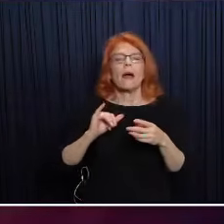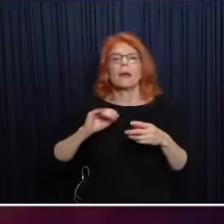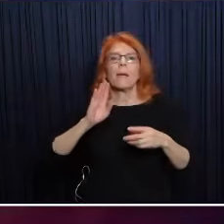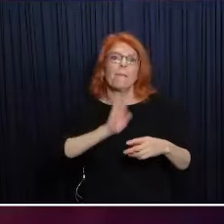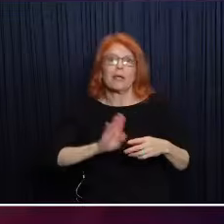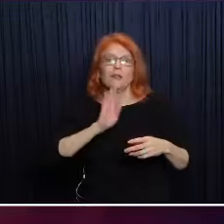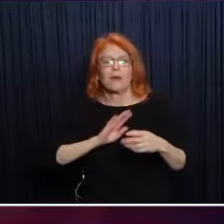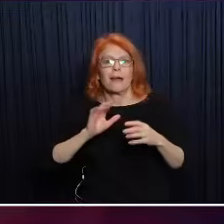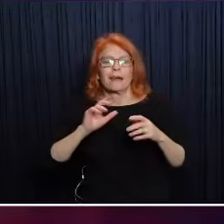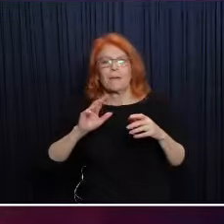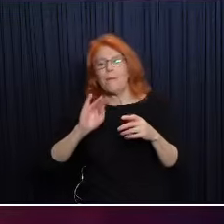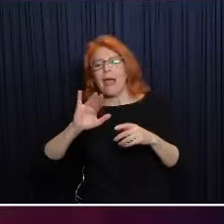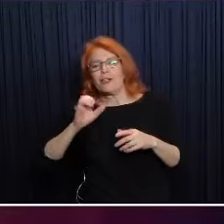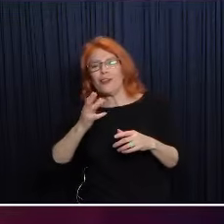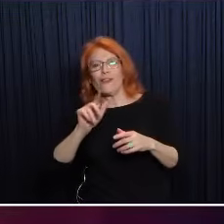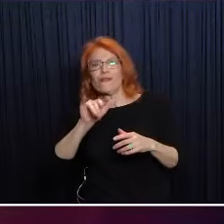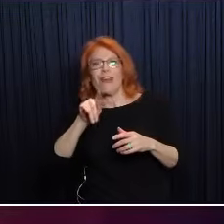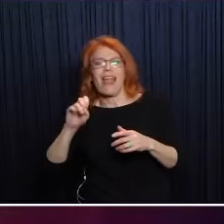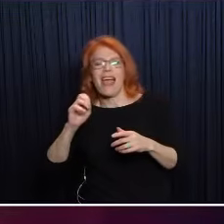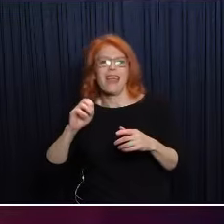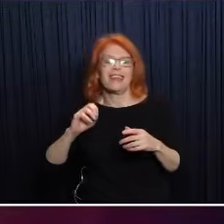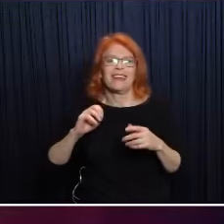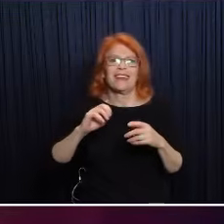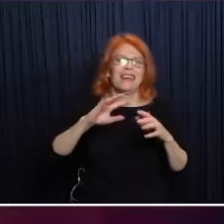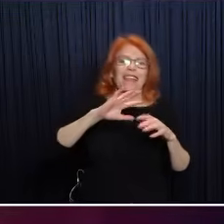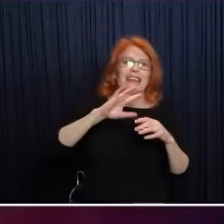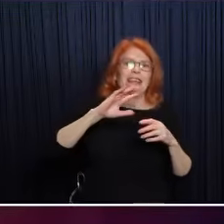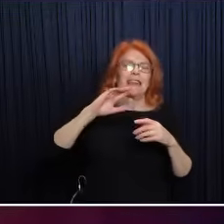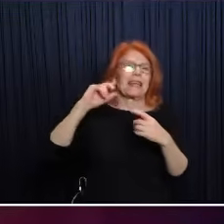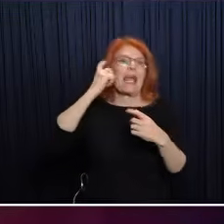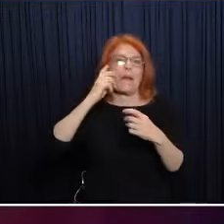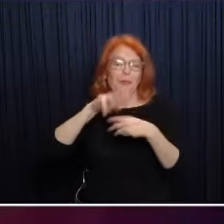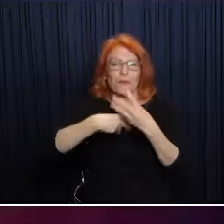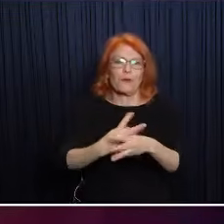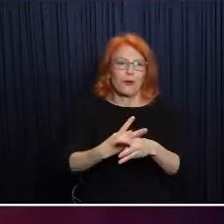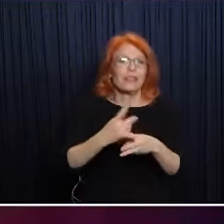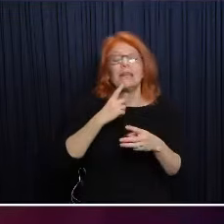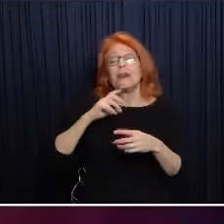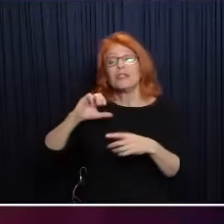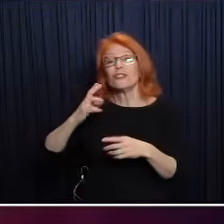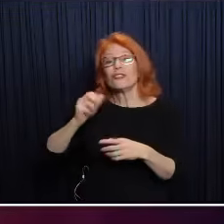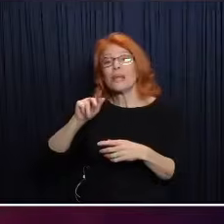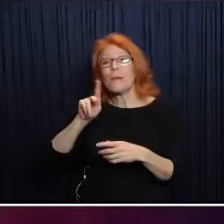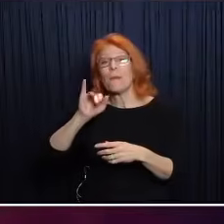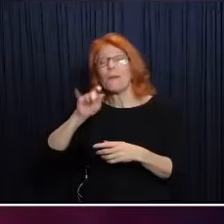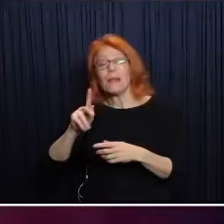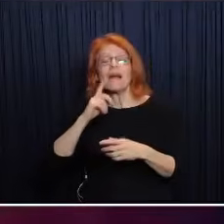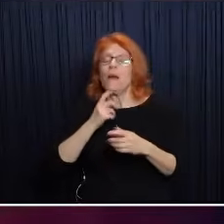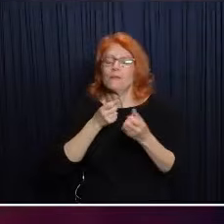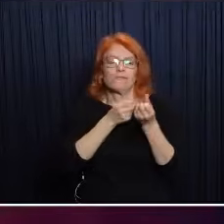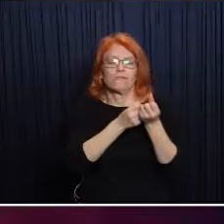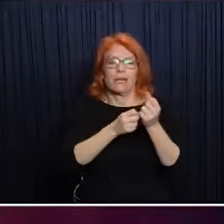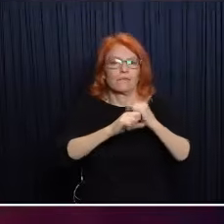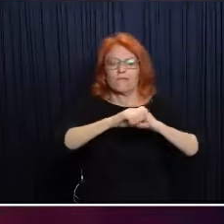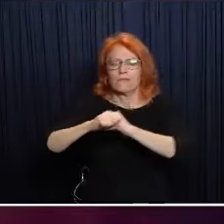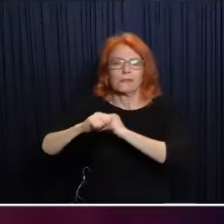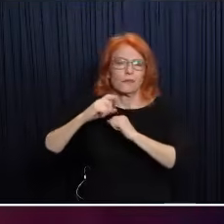WE CAN BE THE GATEWAY TO THE GLOBAL ECONOMY OR THE